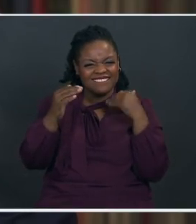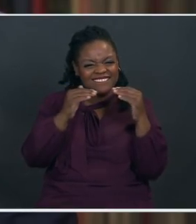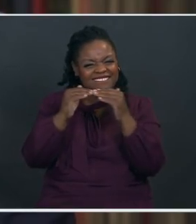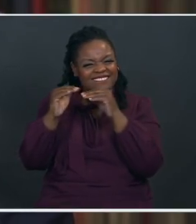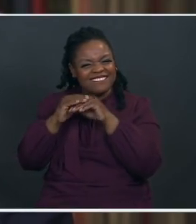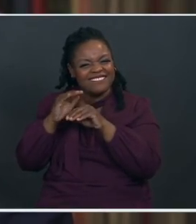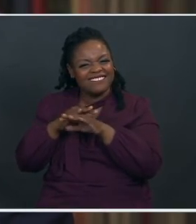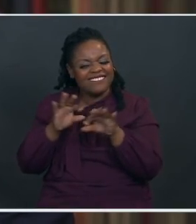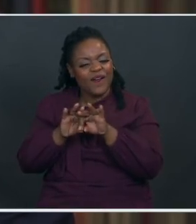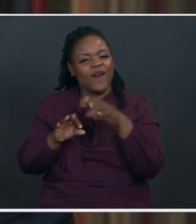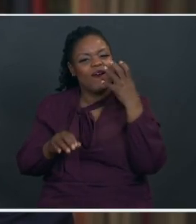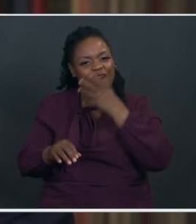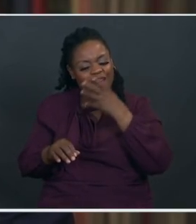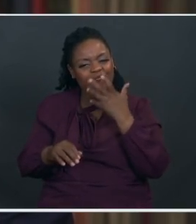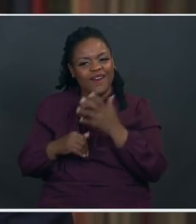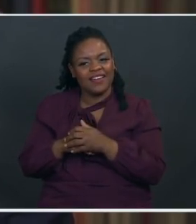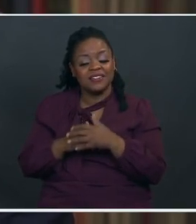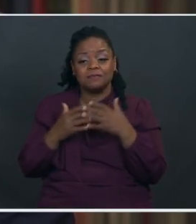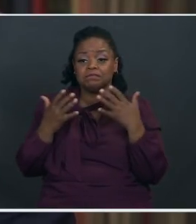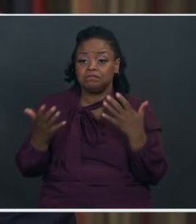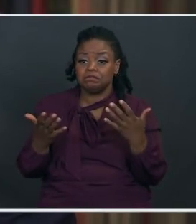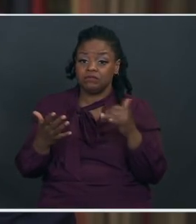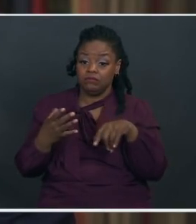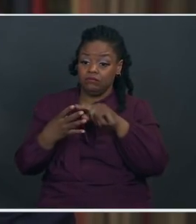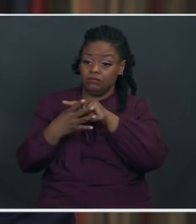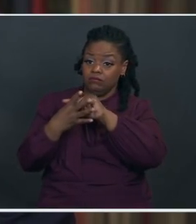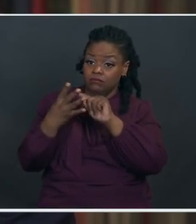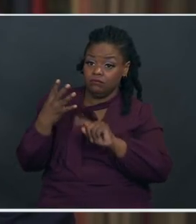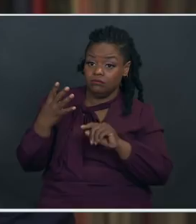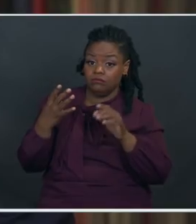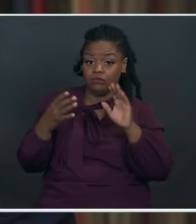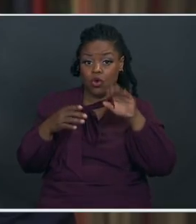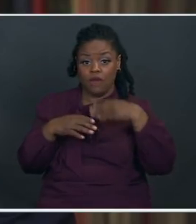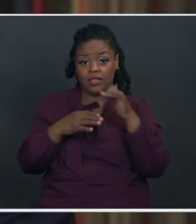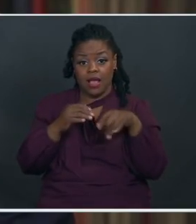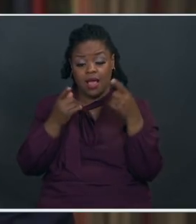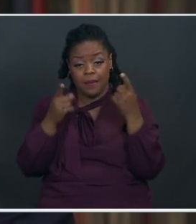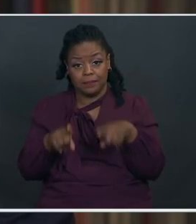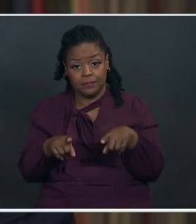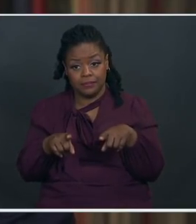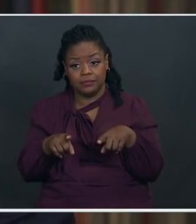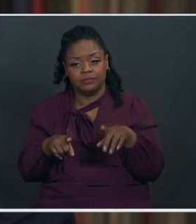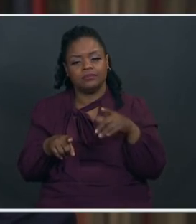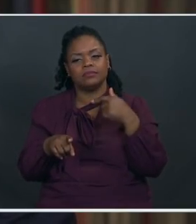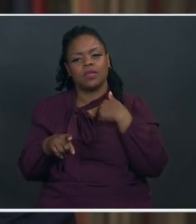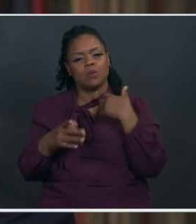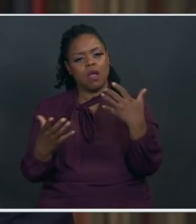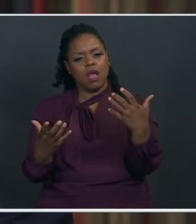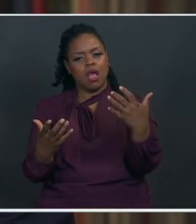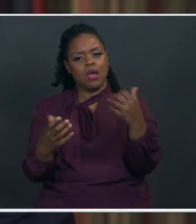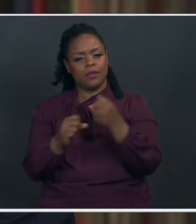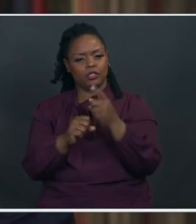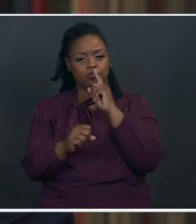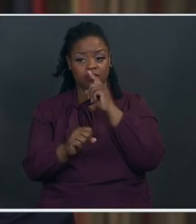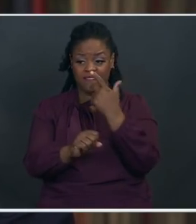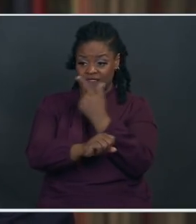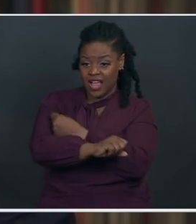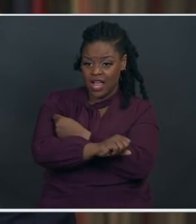So given those realities, accelerating the availability and the administration of vaccines are all the more important.